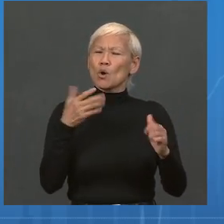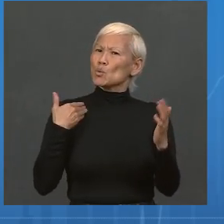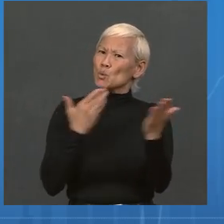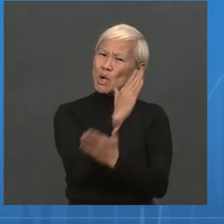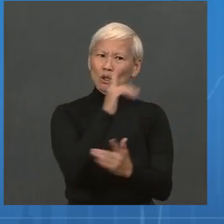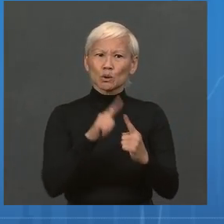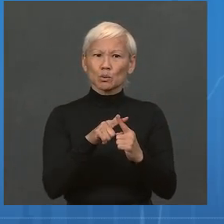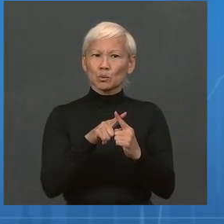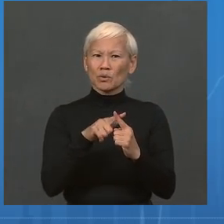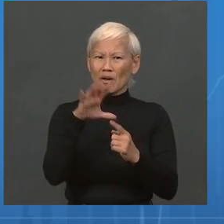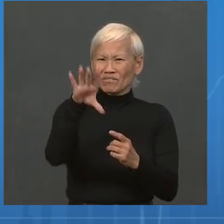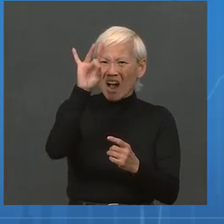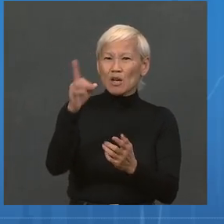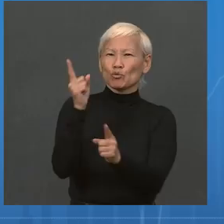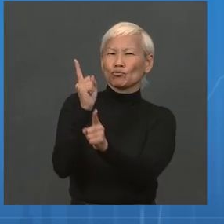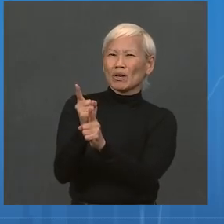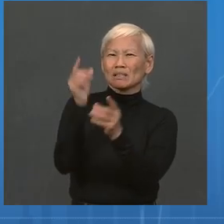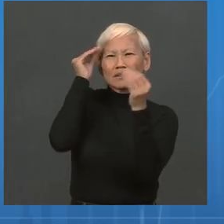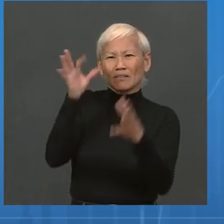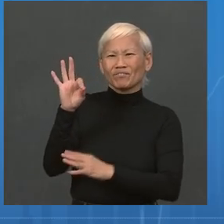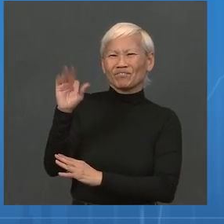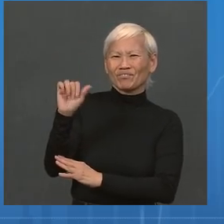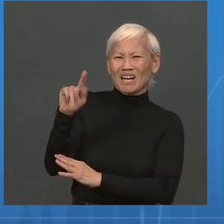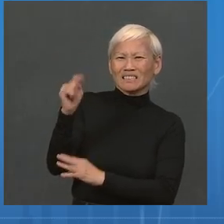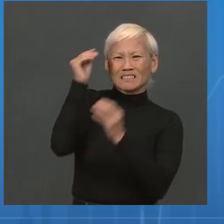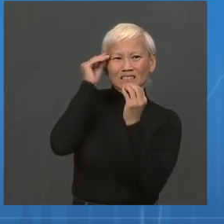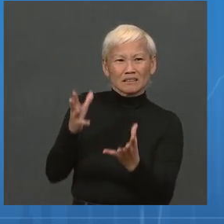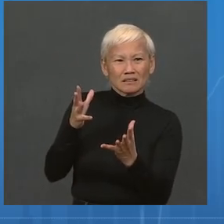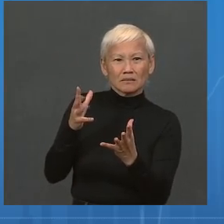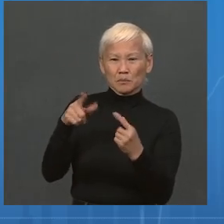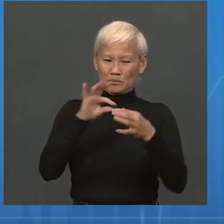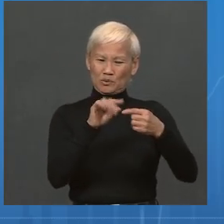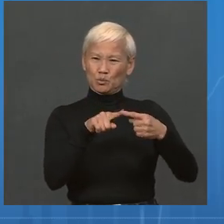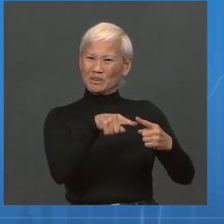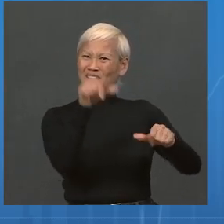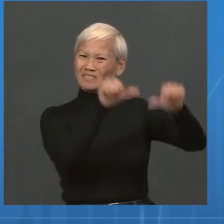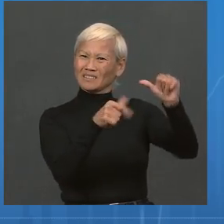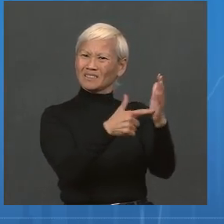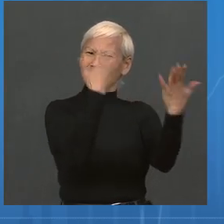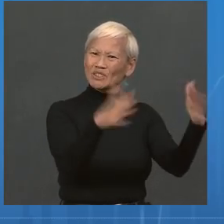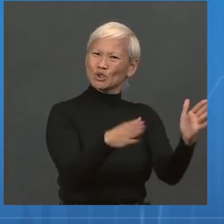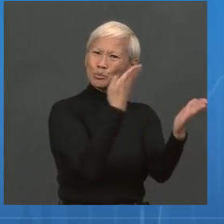based on accurate scientific information. Misinformation robs them of this freedom.